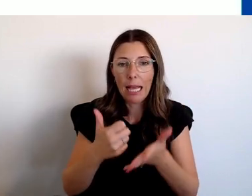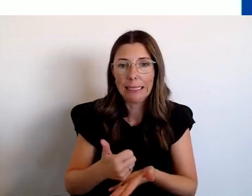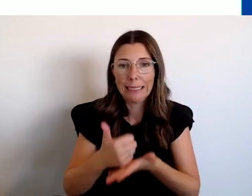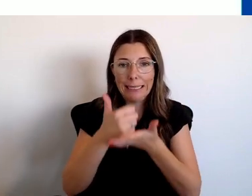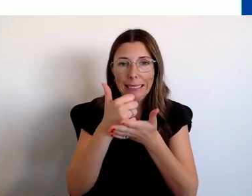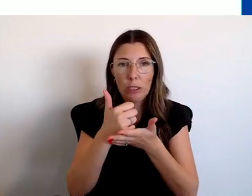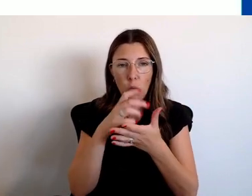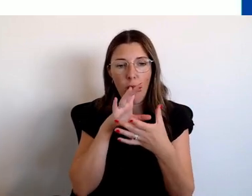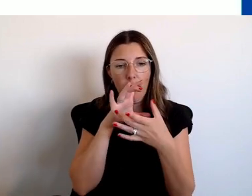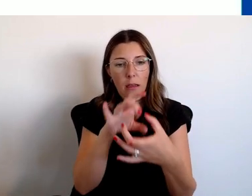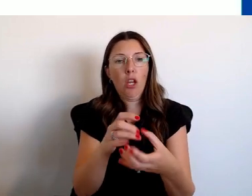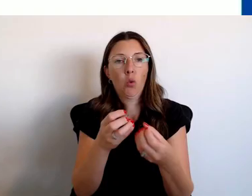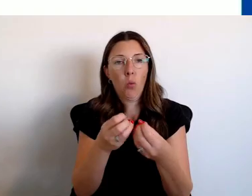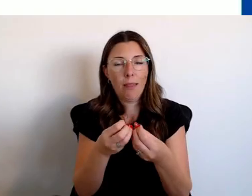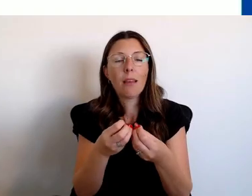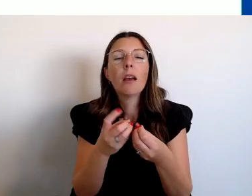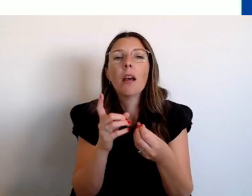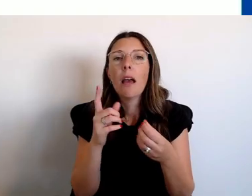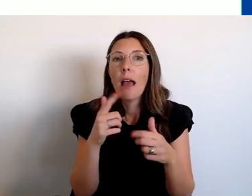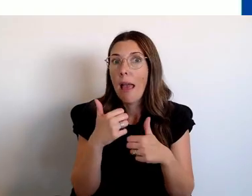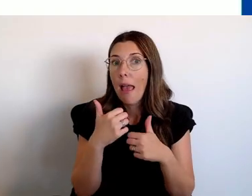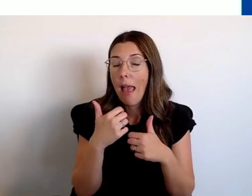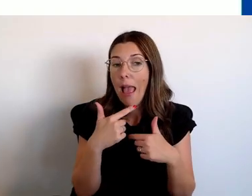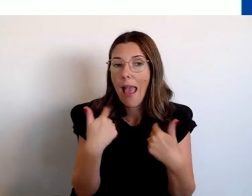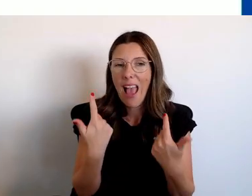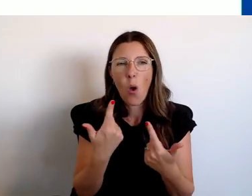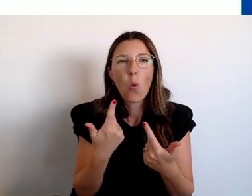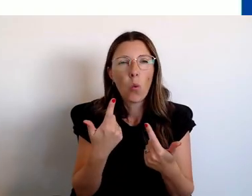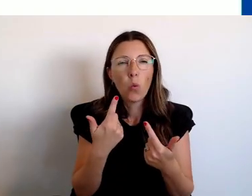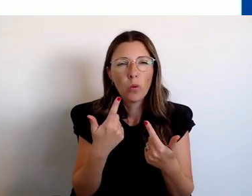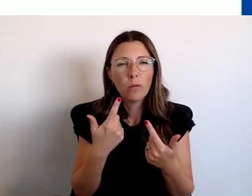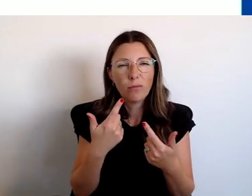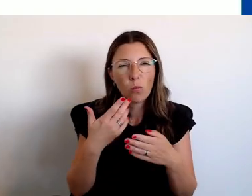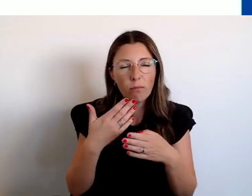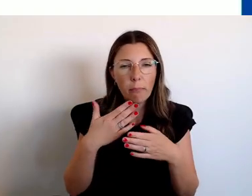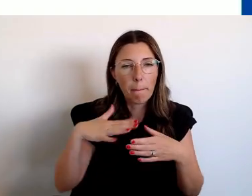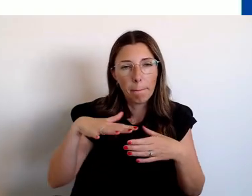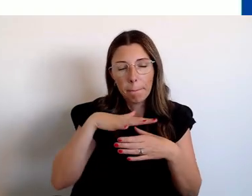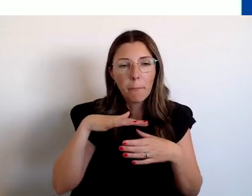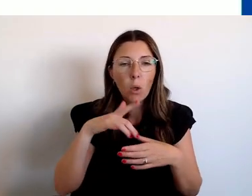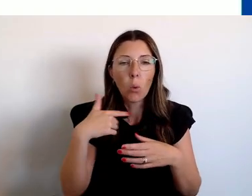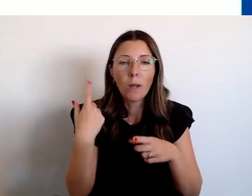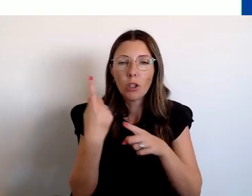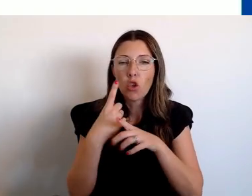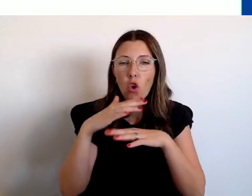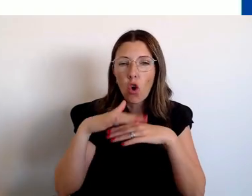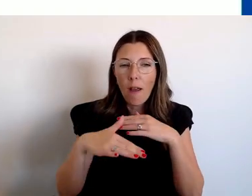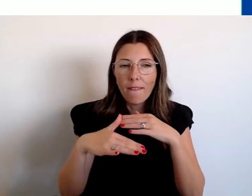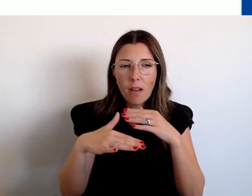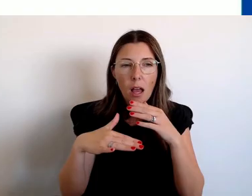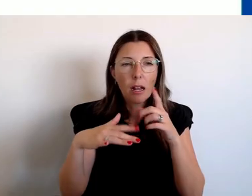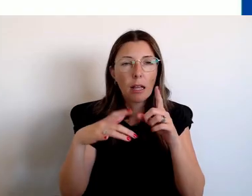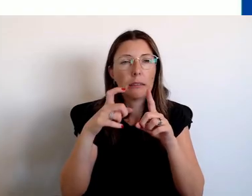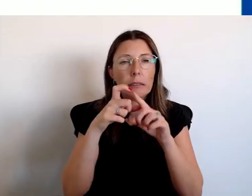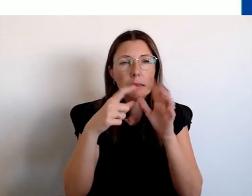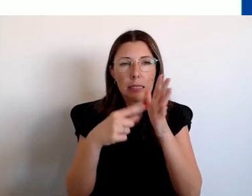And one of the key things that we do in our environment is whatever we surface AI, we always talk about the data protection posture associated with that